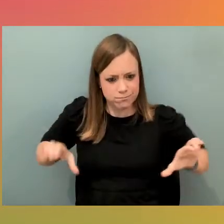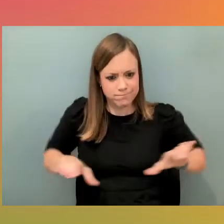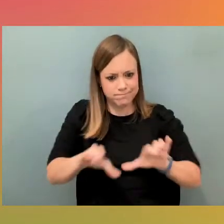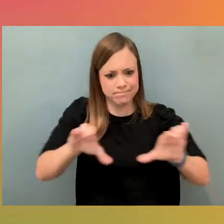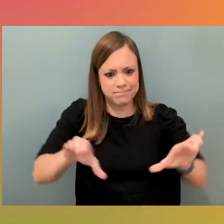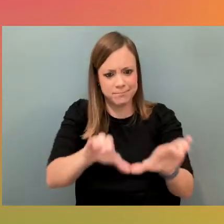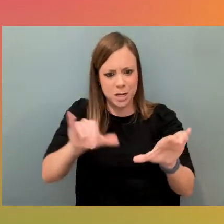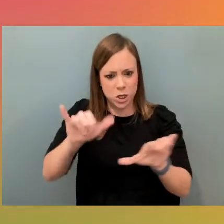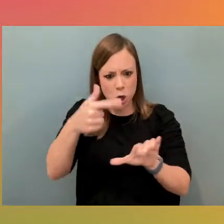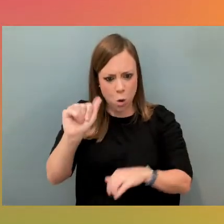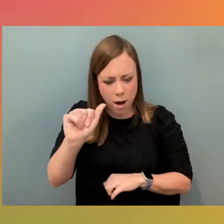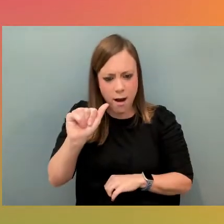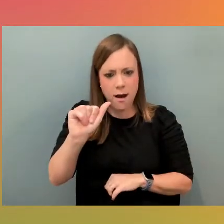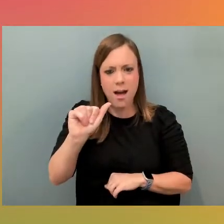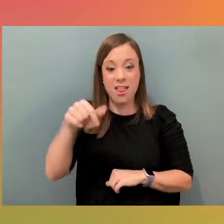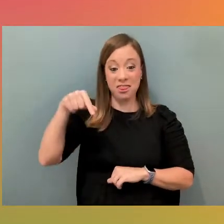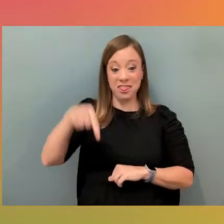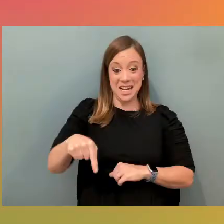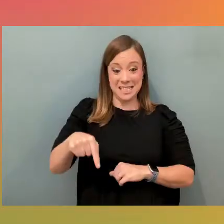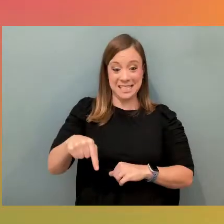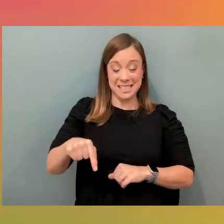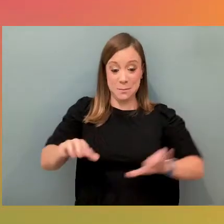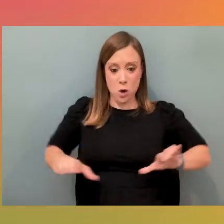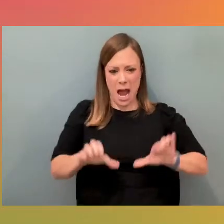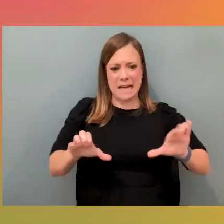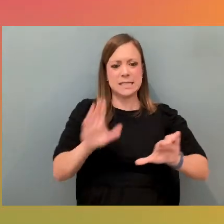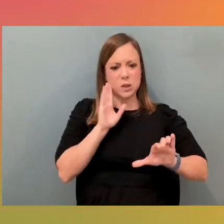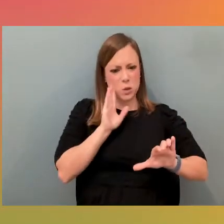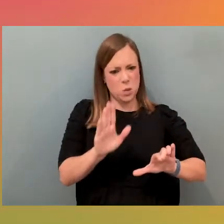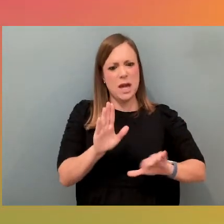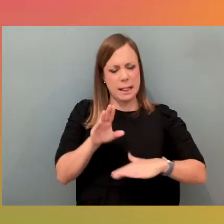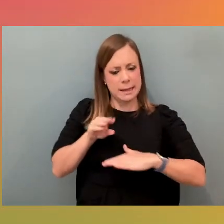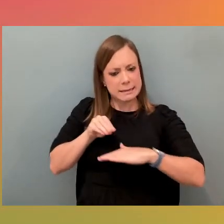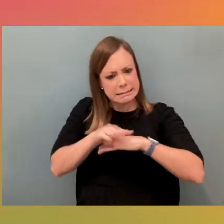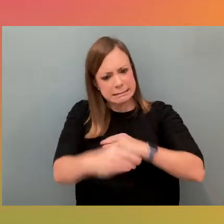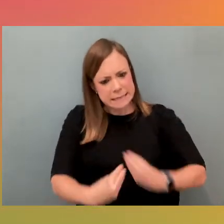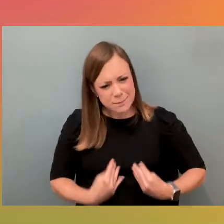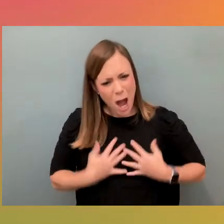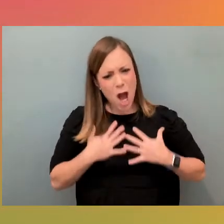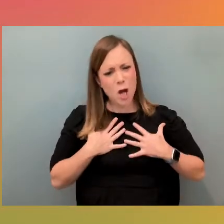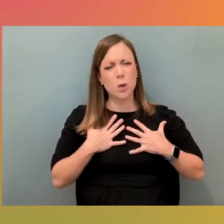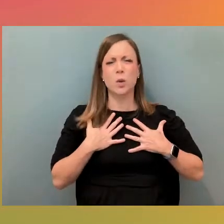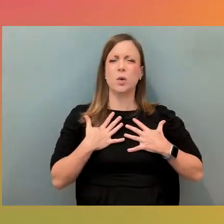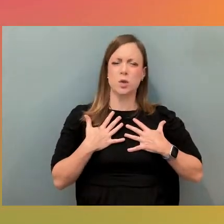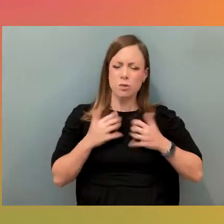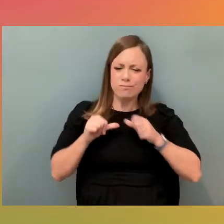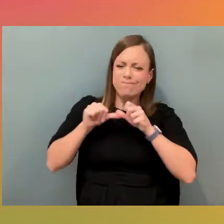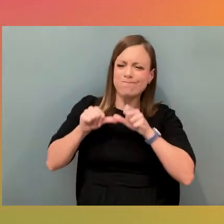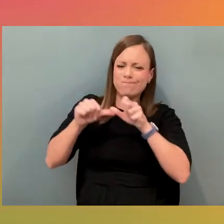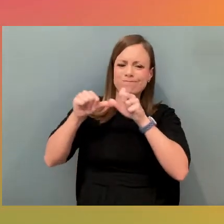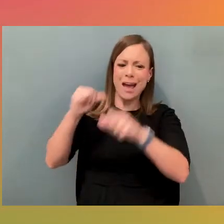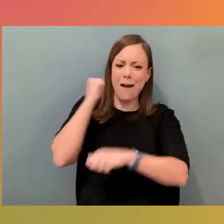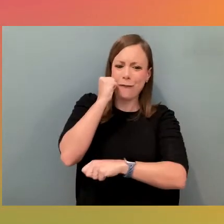TO RECOMMIT TO YOUR INTENTIONS FOR PRACTICING. SO GRATEFUL. I HOPE THIS PRACTICE TODAY,